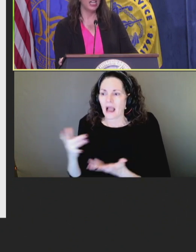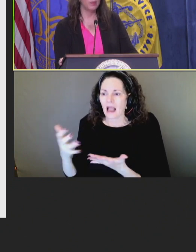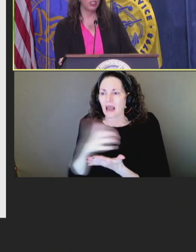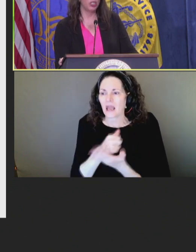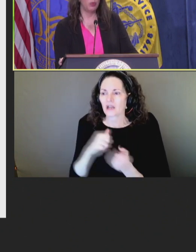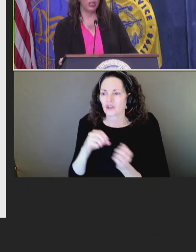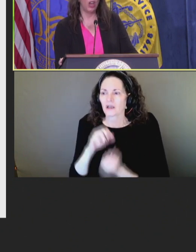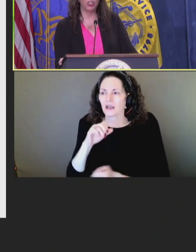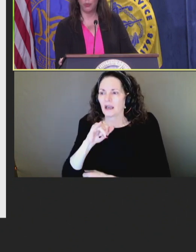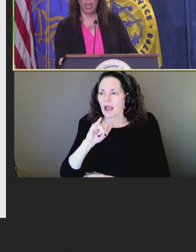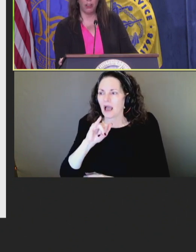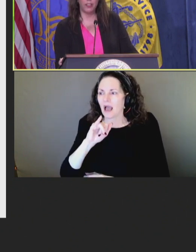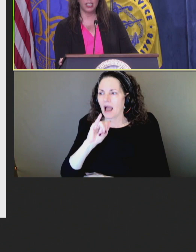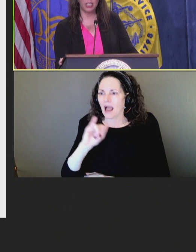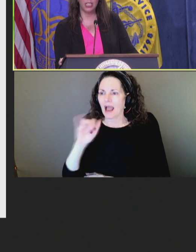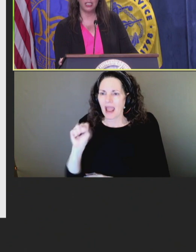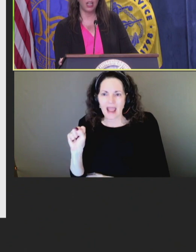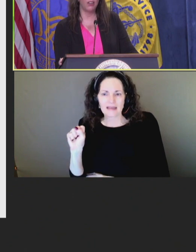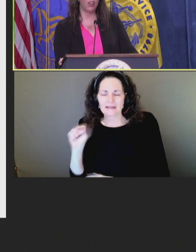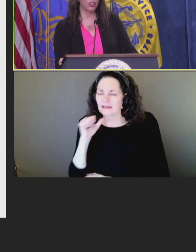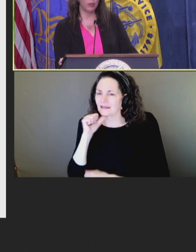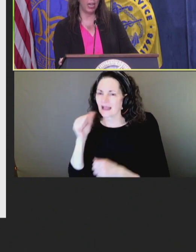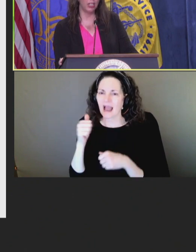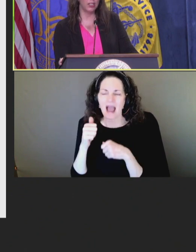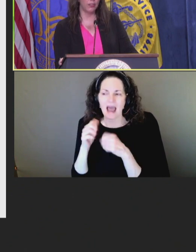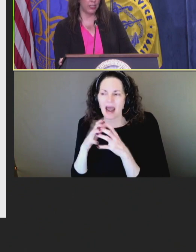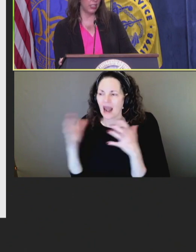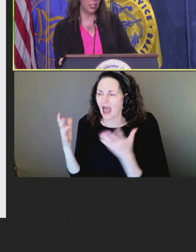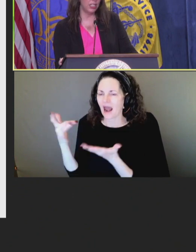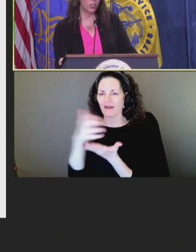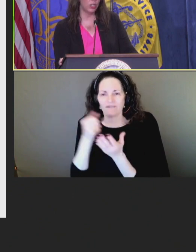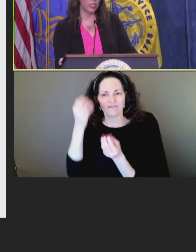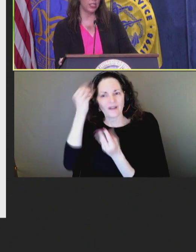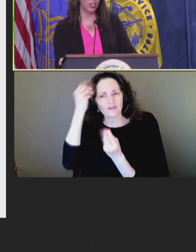especially with long-term care facilities. A lot of long-term care facilities don't necessarily